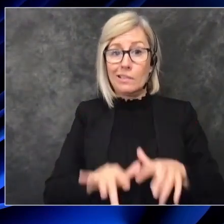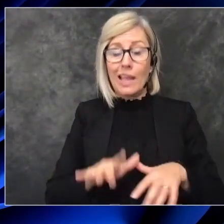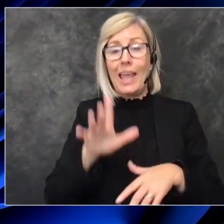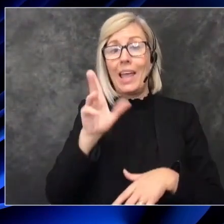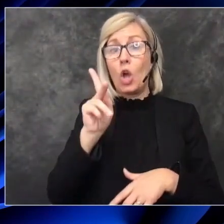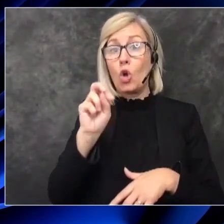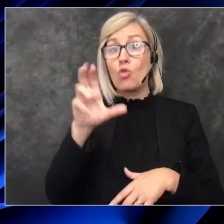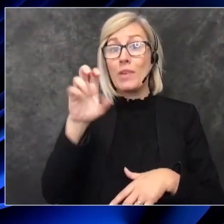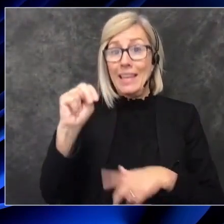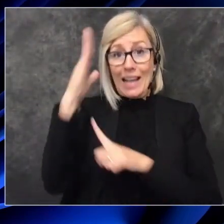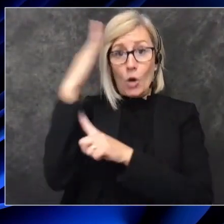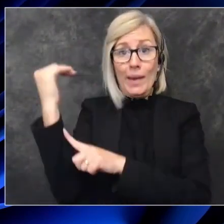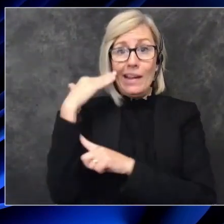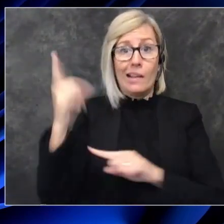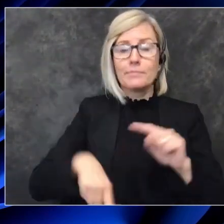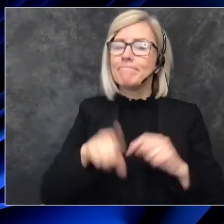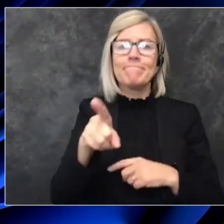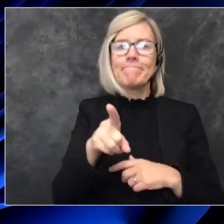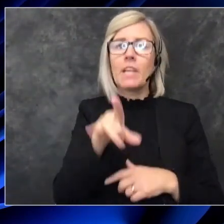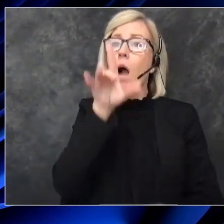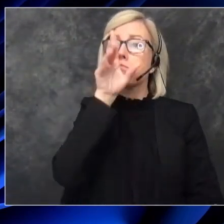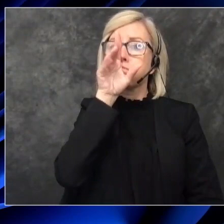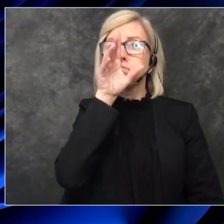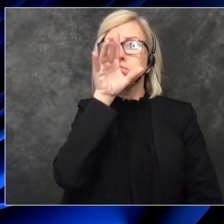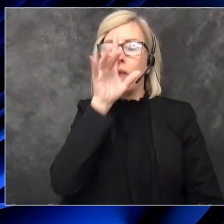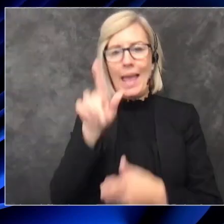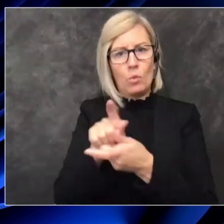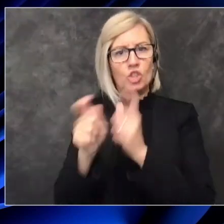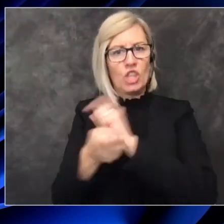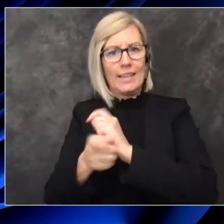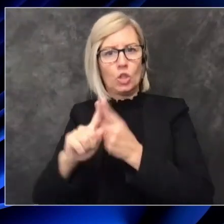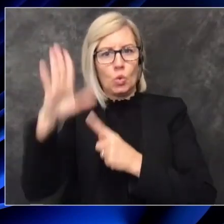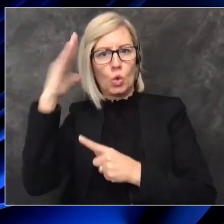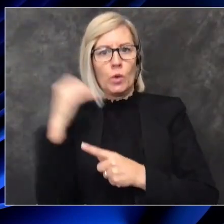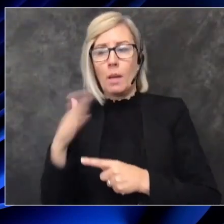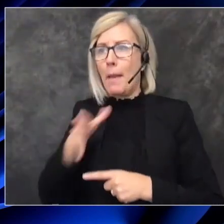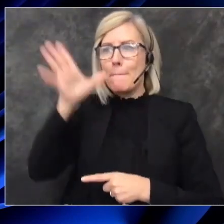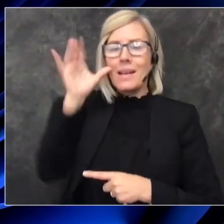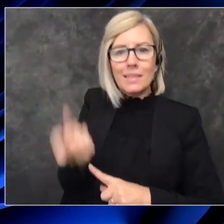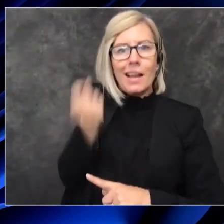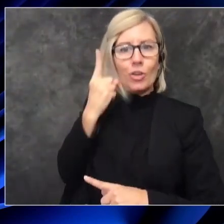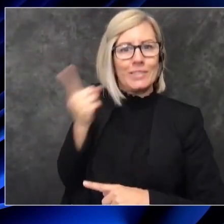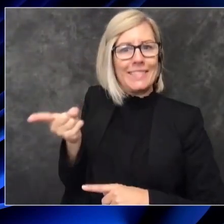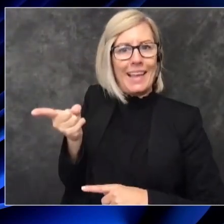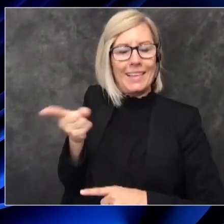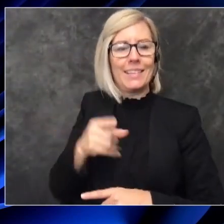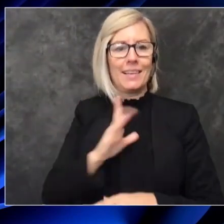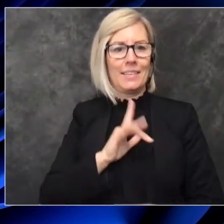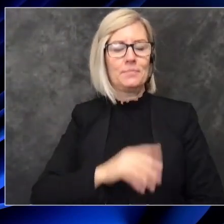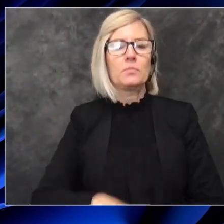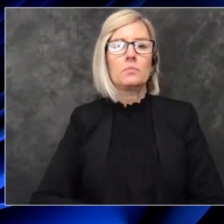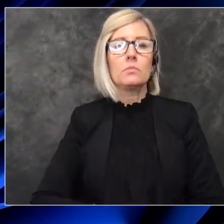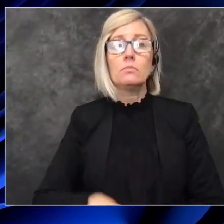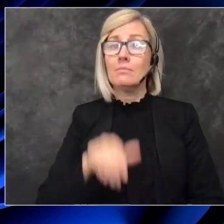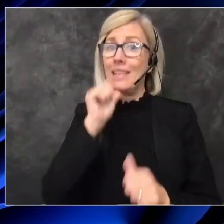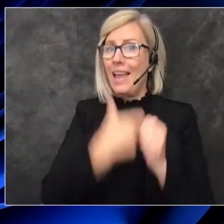dictate and write it in a way that my parents can understand. Not everyone knows about it, but when people find out it's one